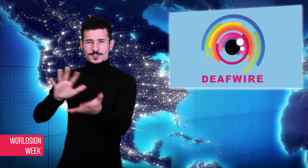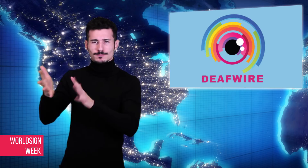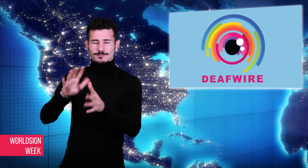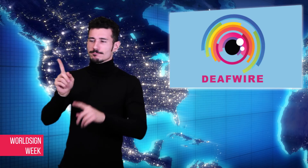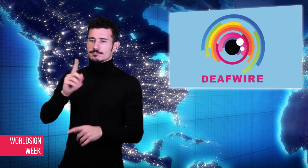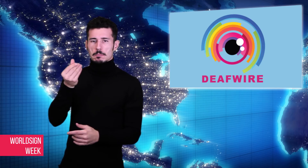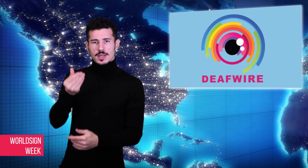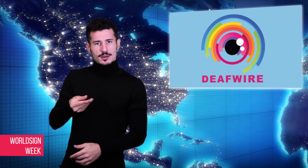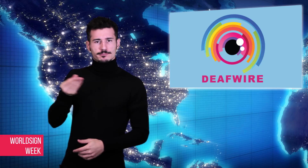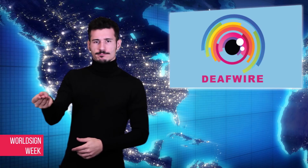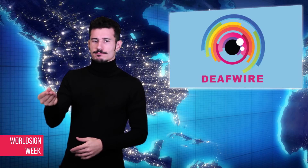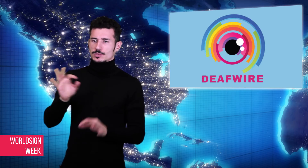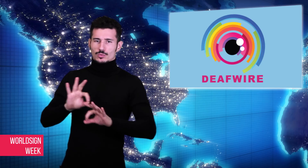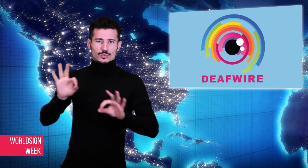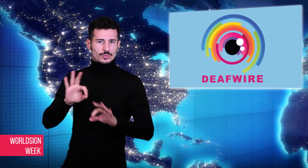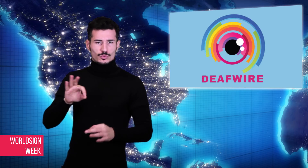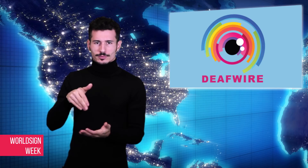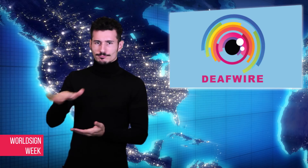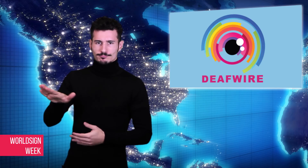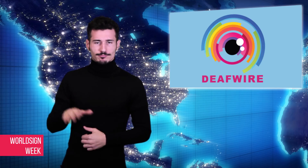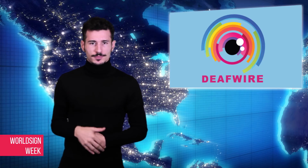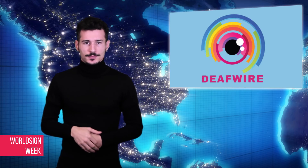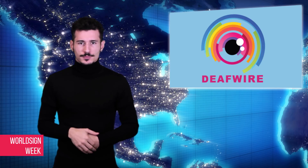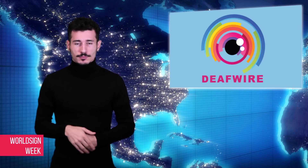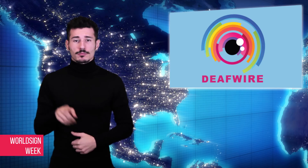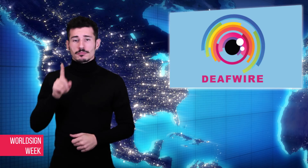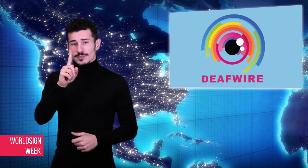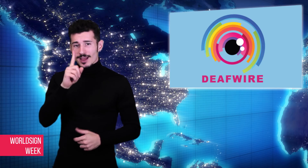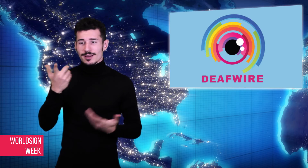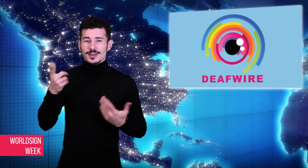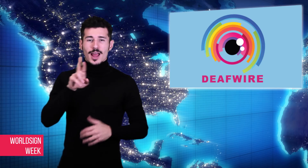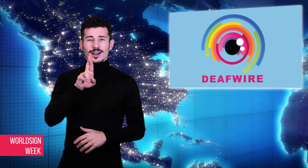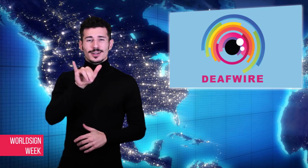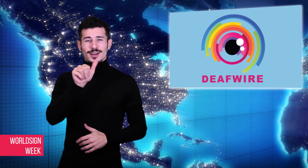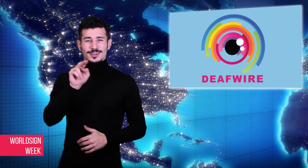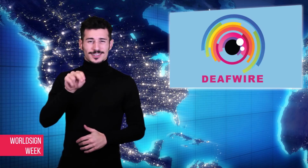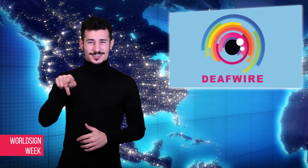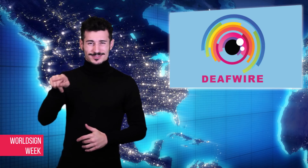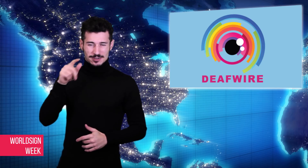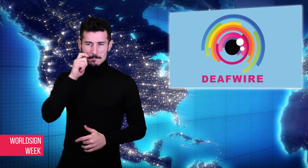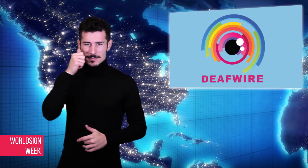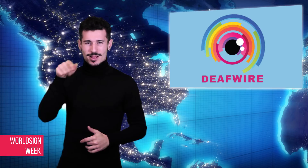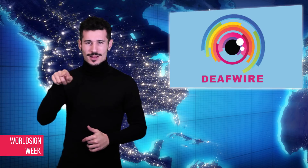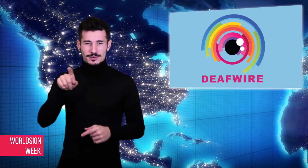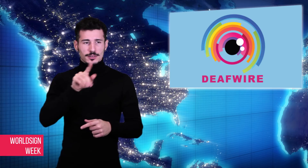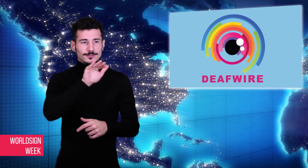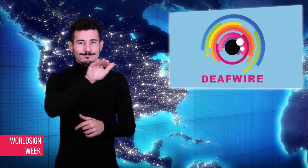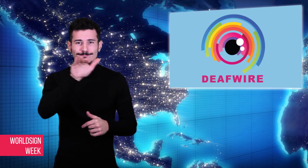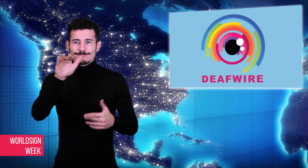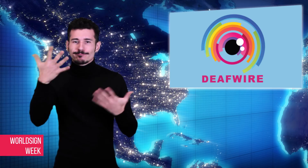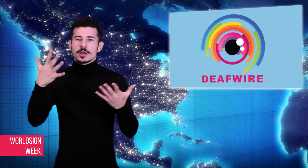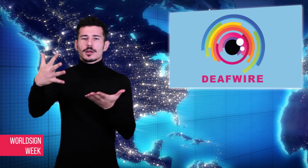the charity. He was given a two-year prison sentence for 22 counts of fraud